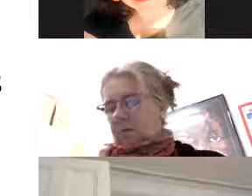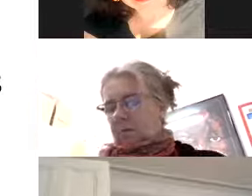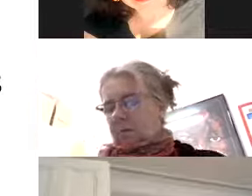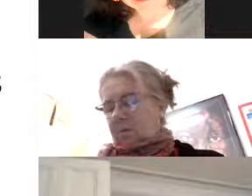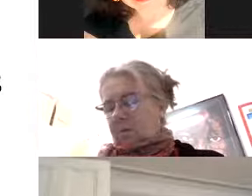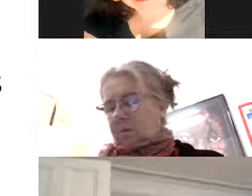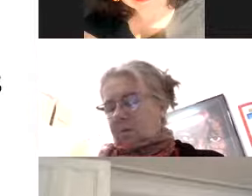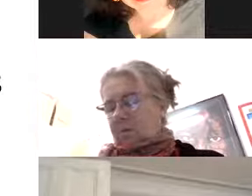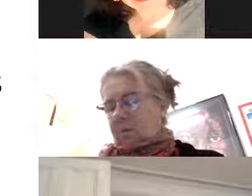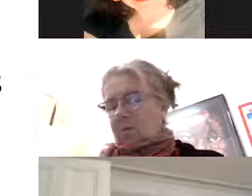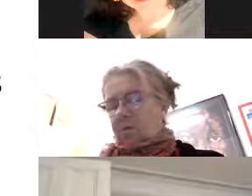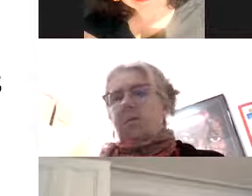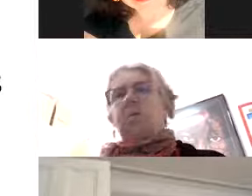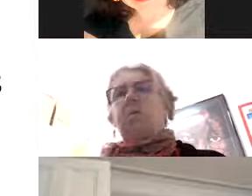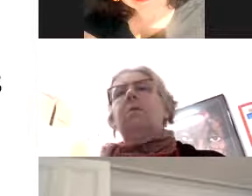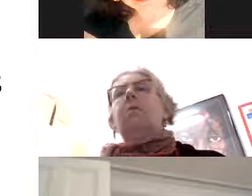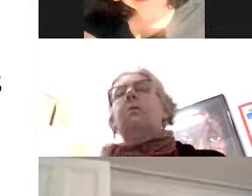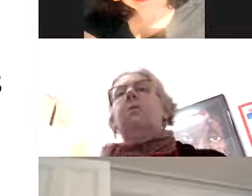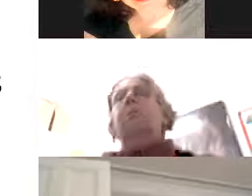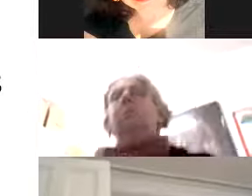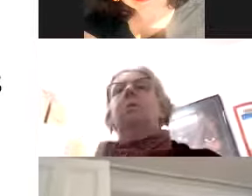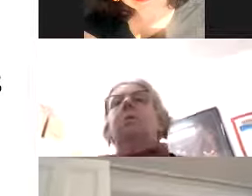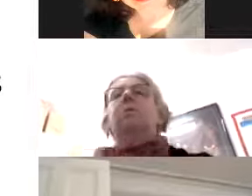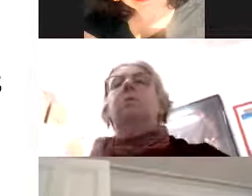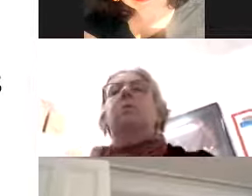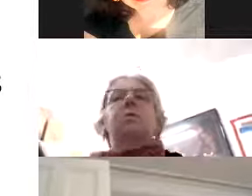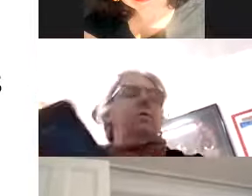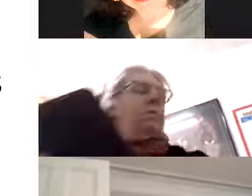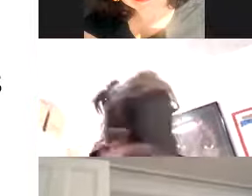artists who have a disability so it's got people like um